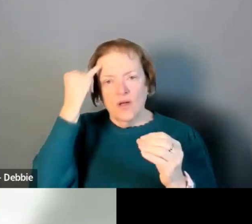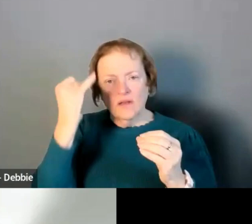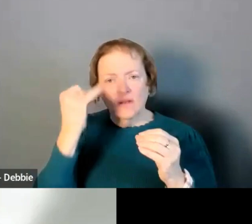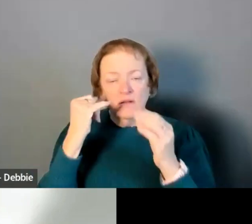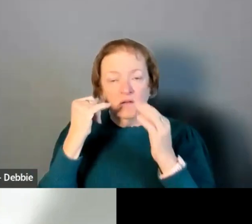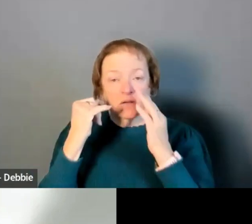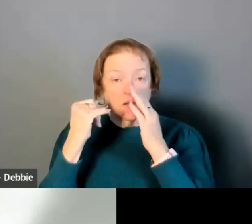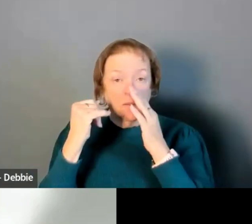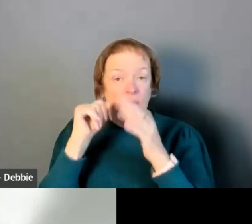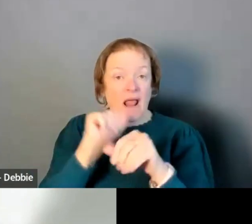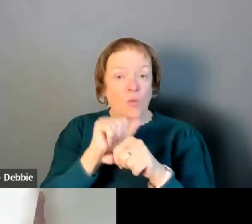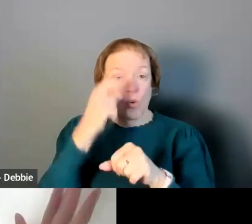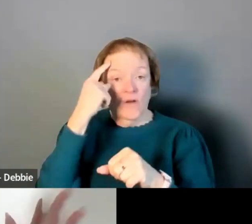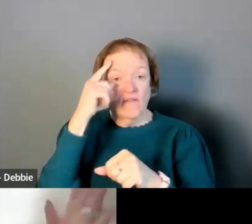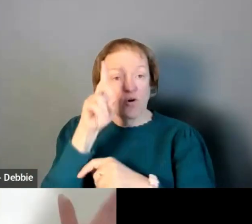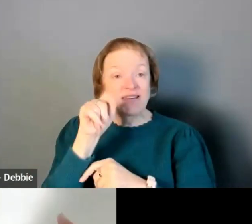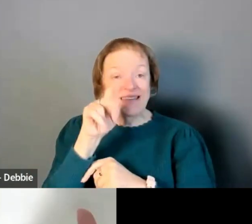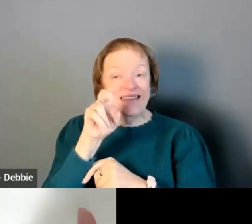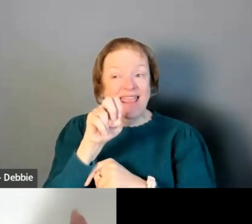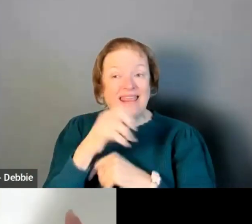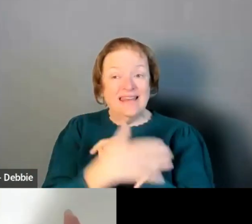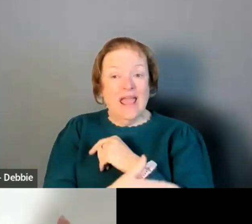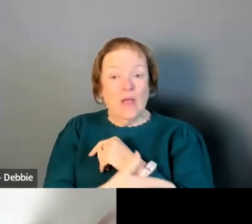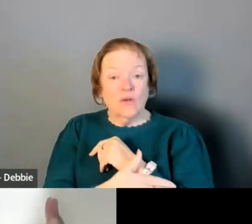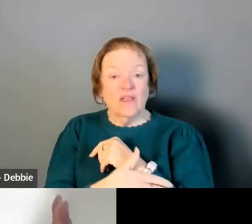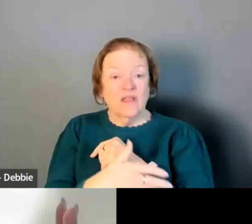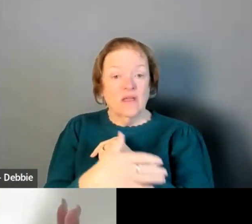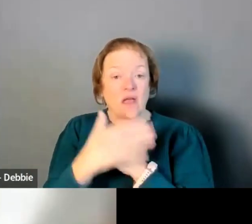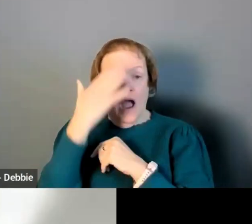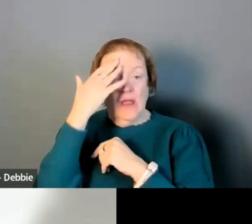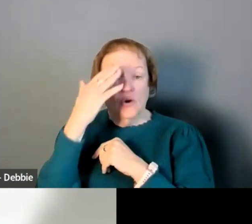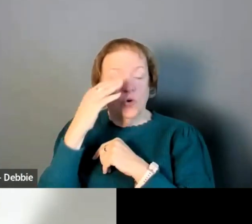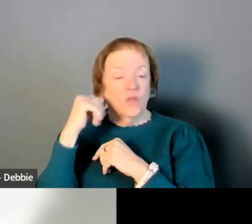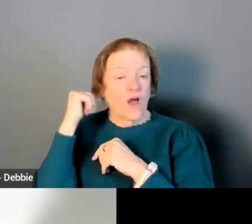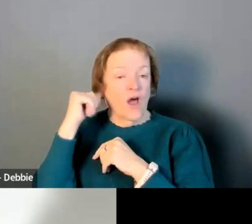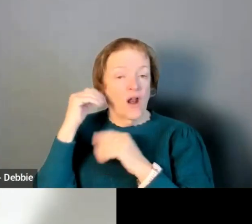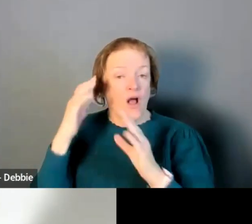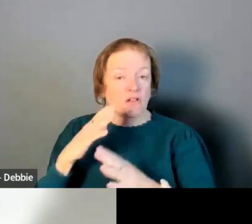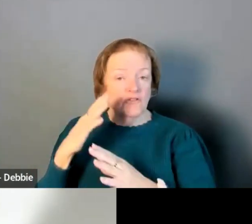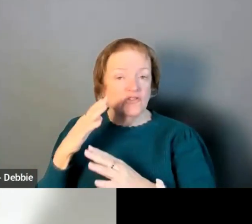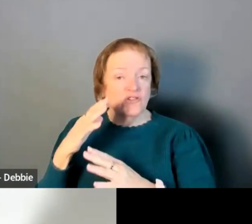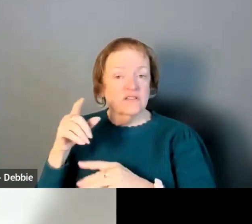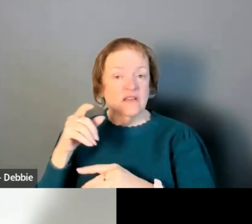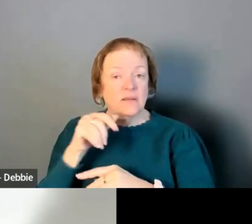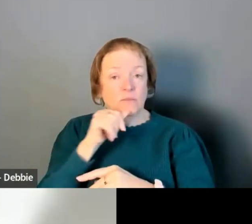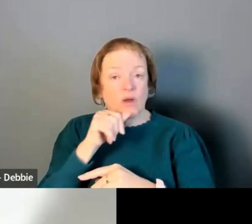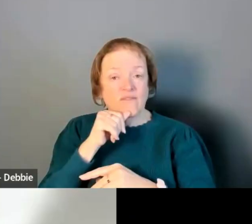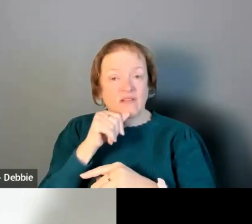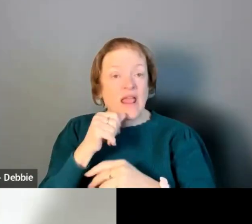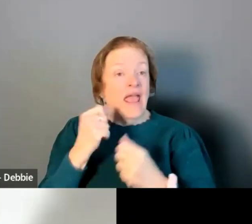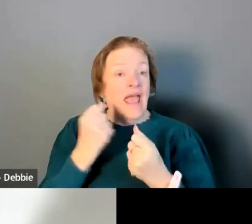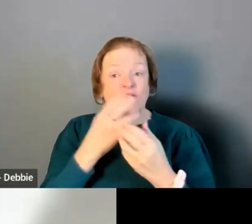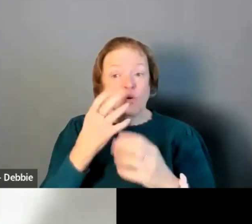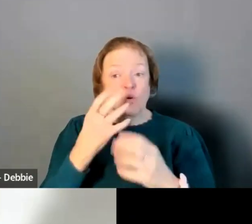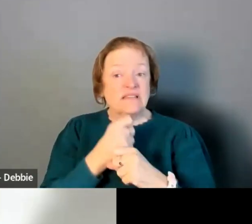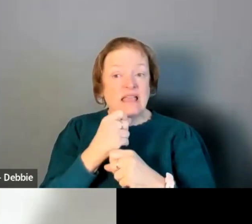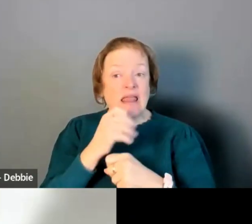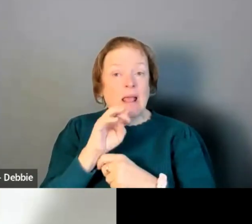I knew that because I knew the audiologists at that, the private practice that was doing it, and she was like, everybody's getting a multi-mic that one sees, so I was like, great!